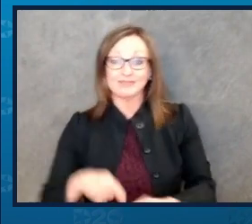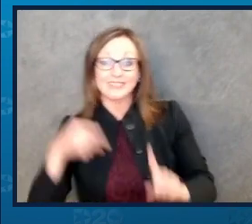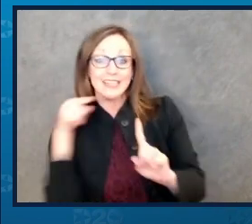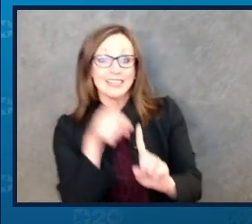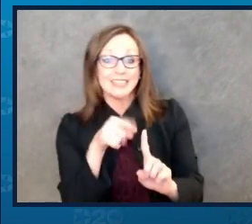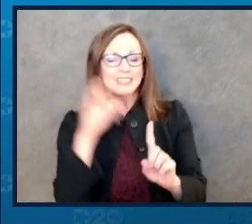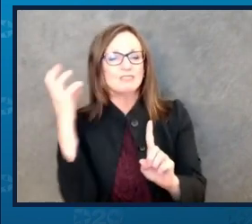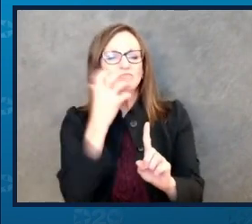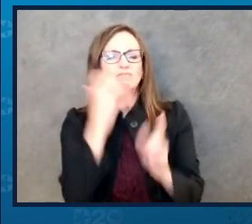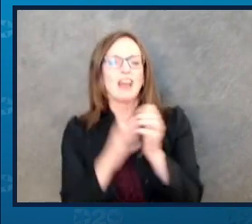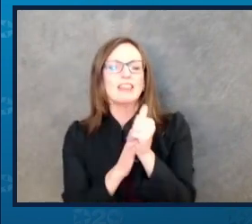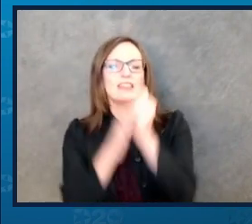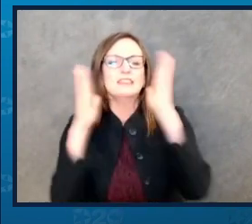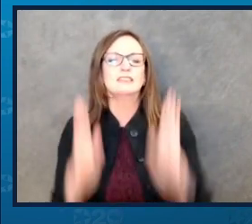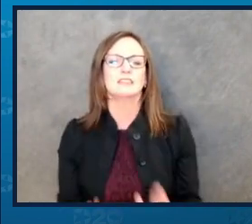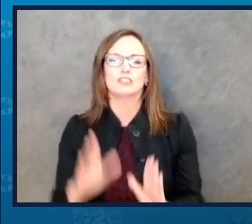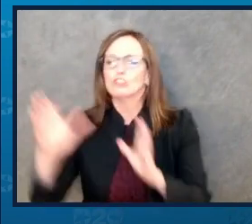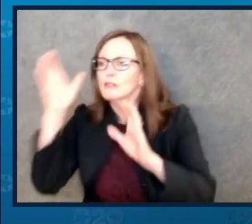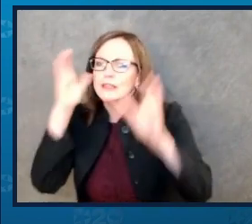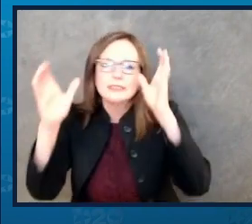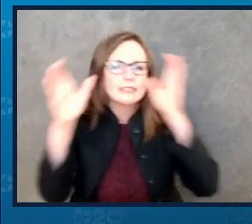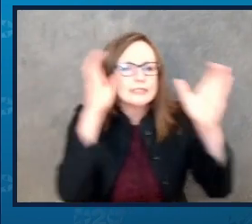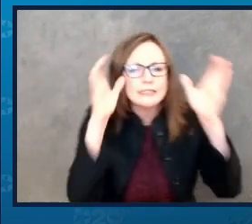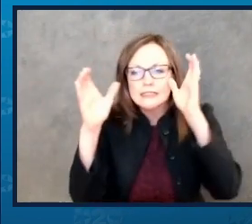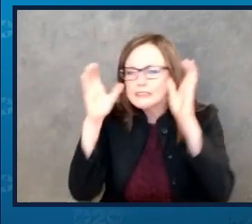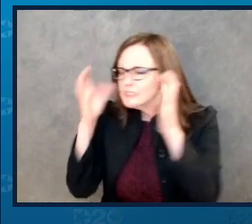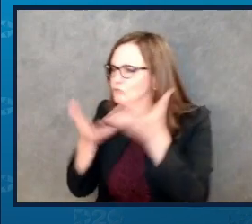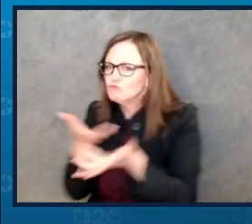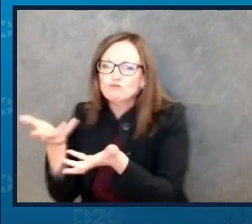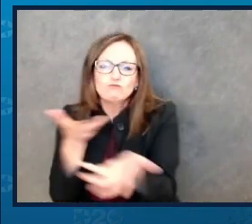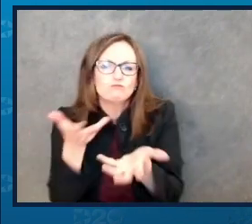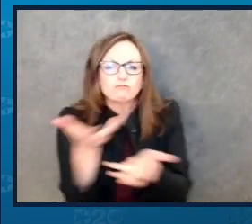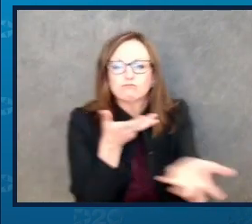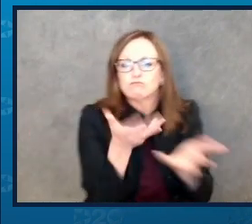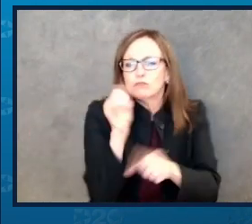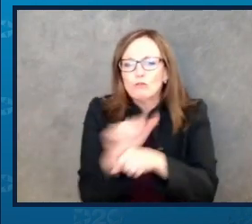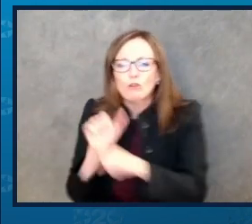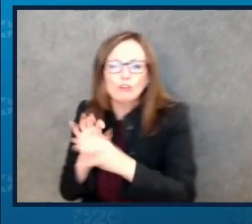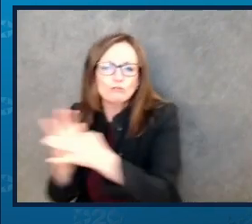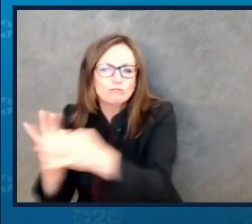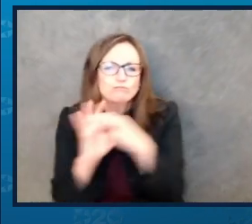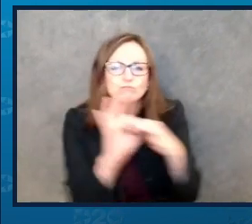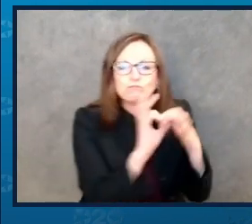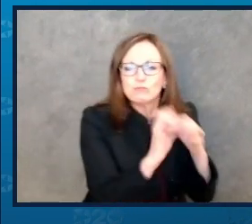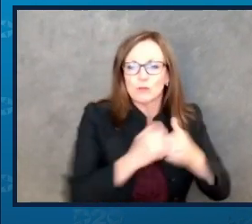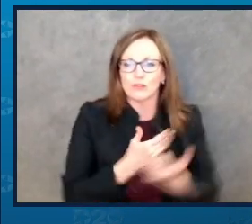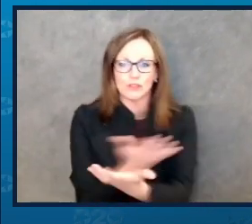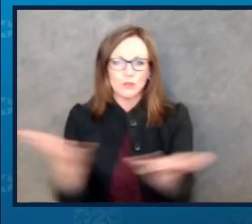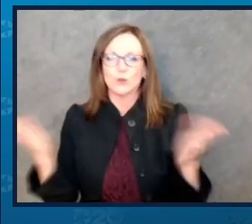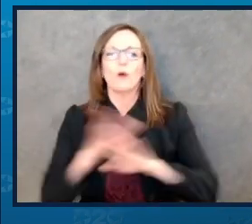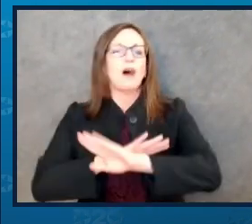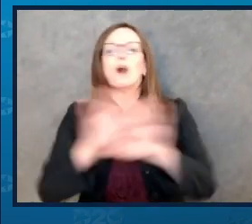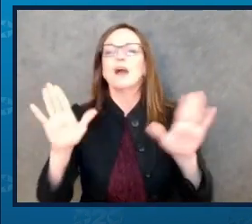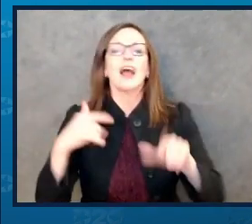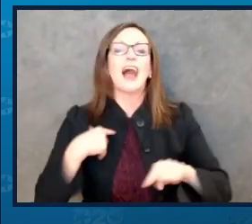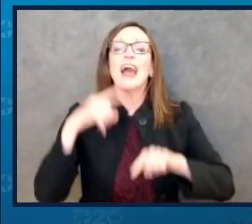DEMOCRATS. I DON'T THINK WE CAN DEAL WITH THE TYPE OF PERSON WESTLIN WHITE HOUSE ANY LONGER.